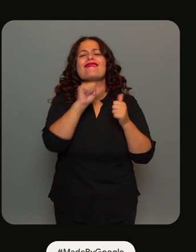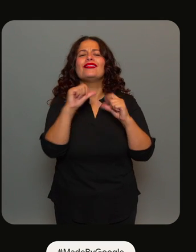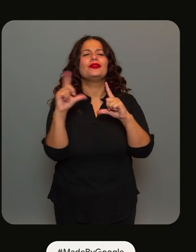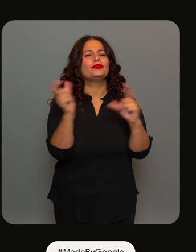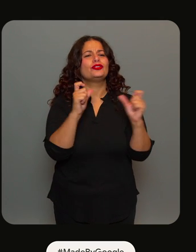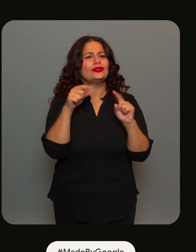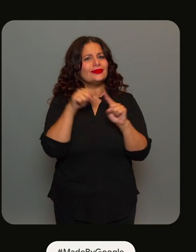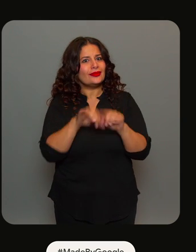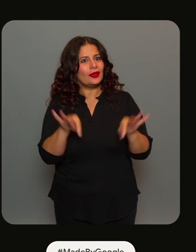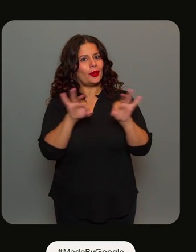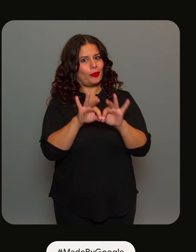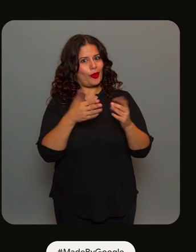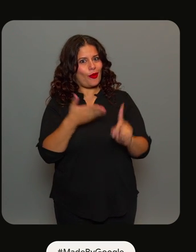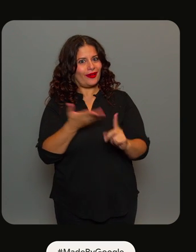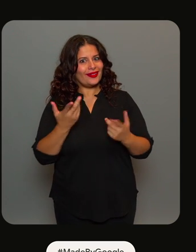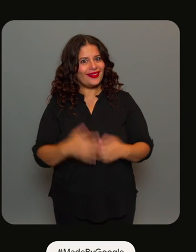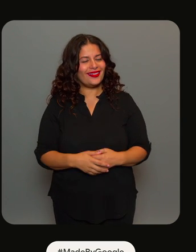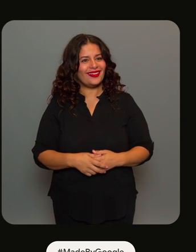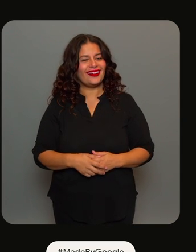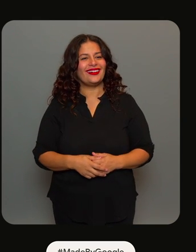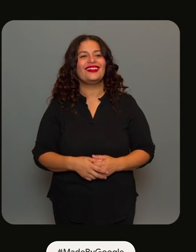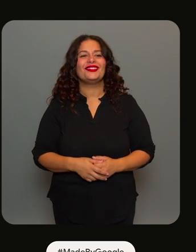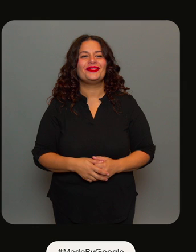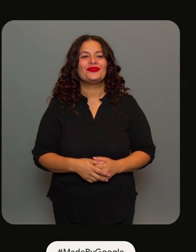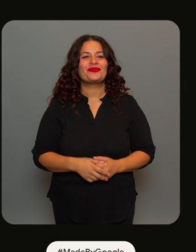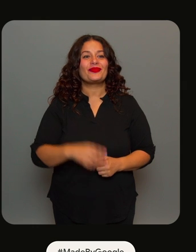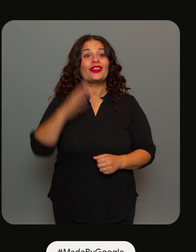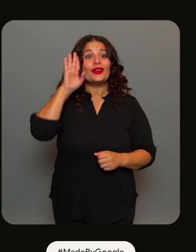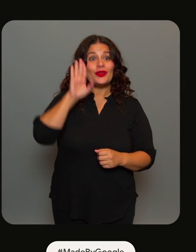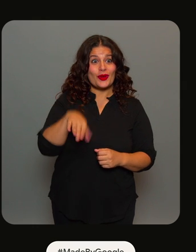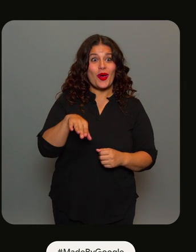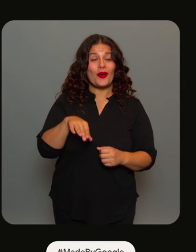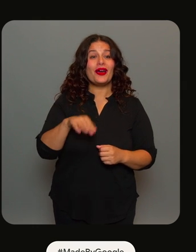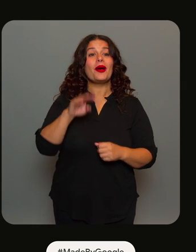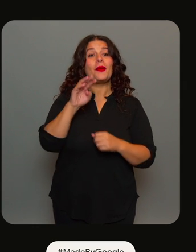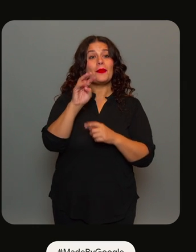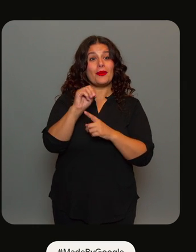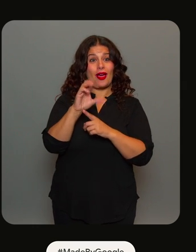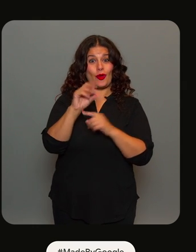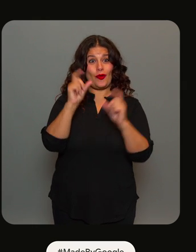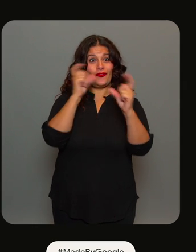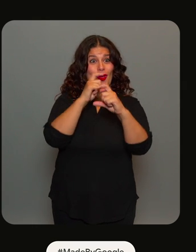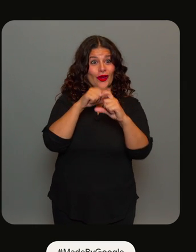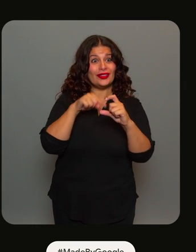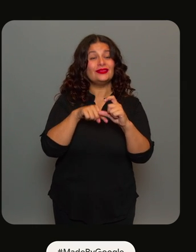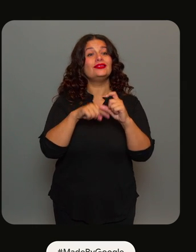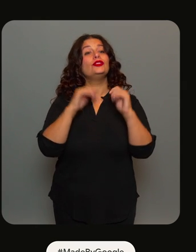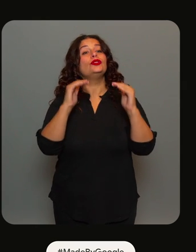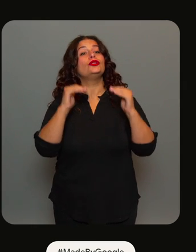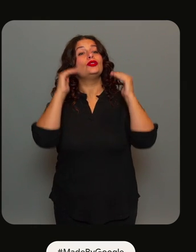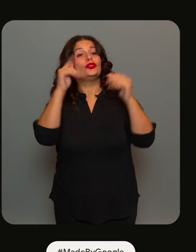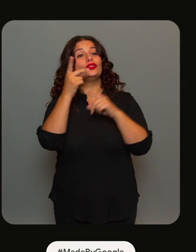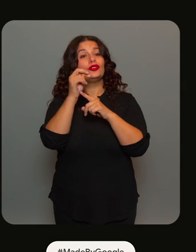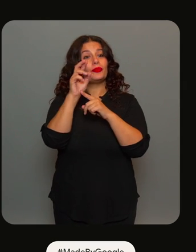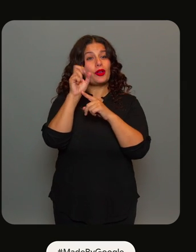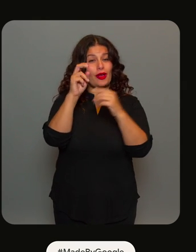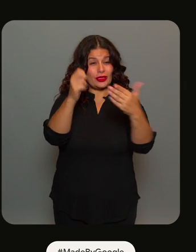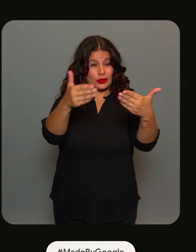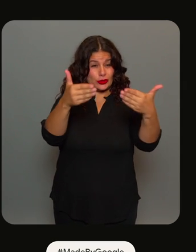With the combination of Macro Focus and our next generation Super Res Zoom, Pixel 7 Pro delivers gorgeous,